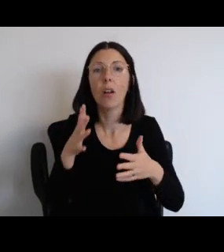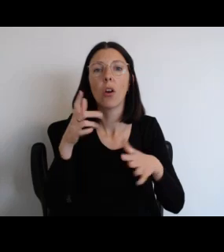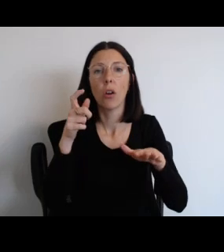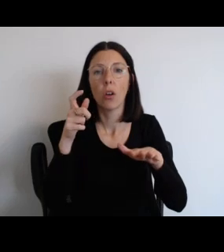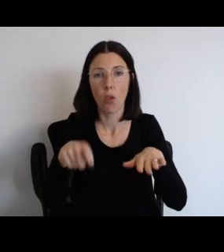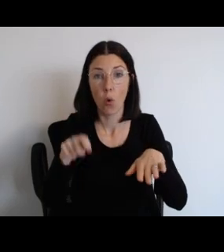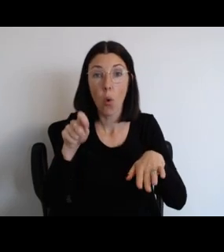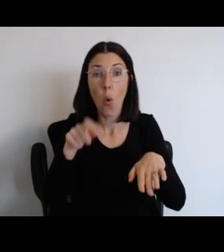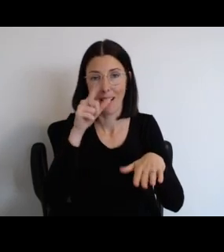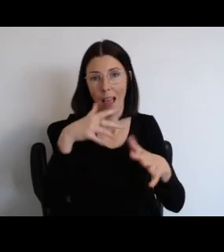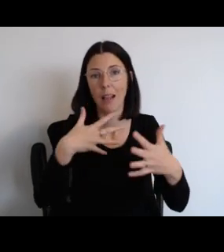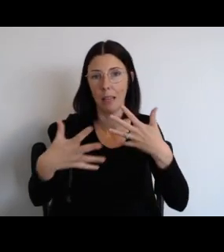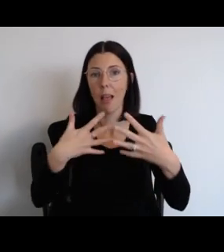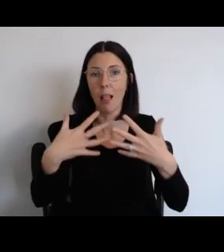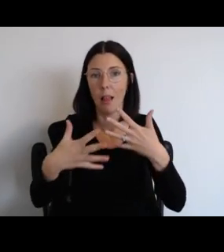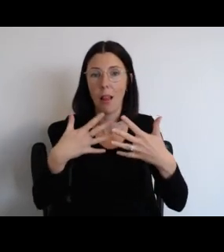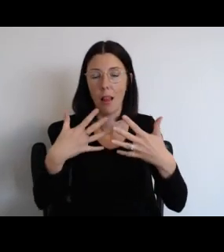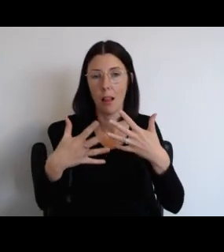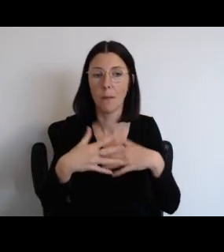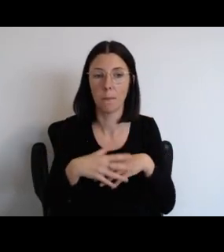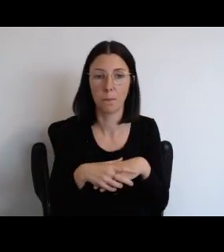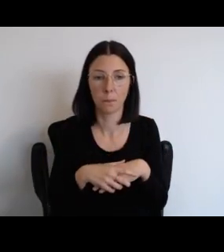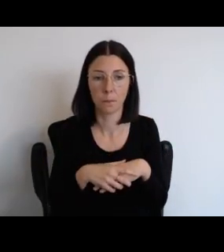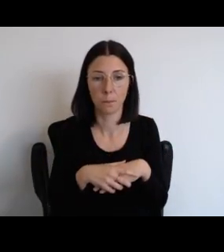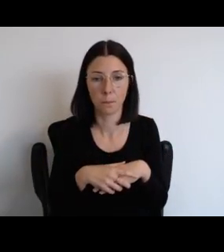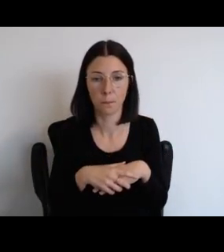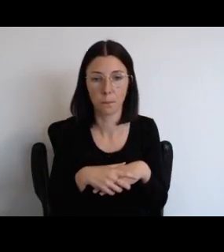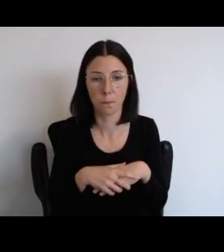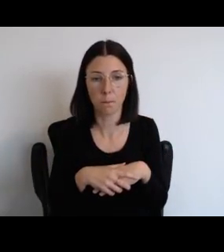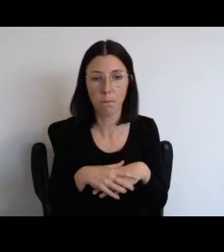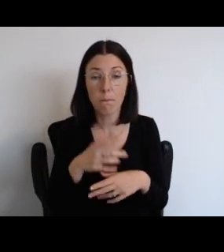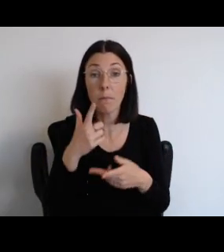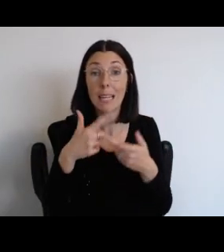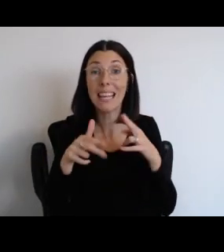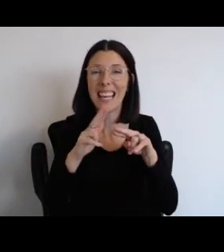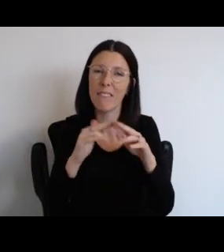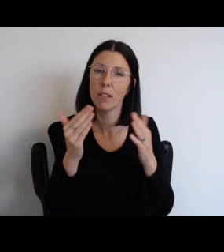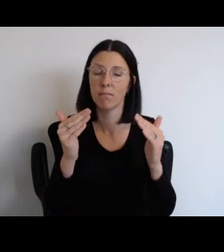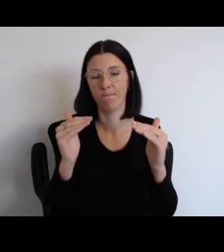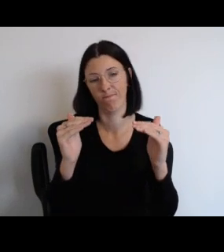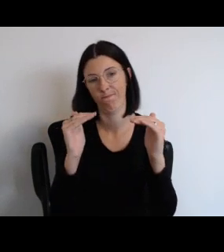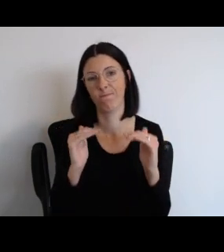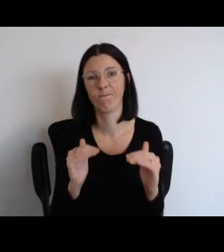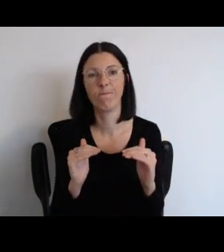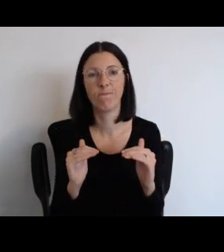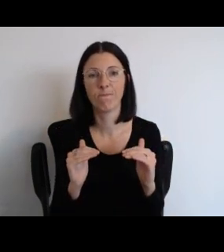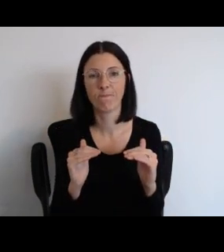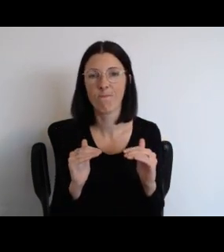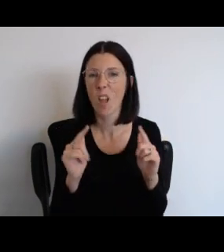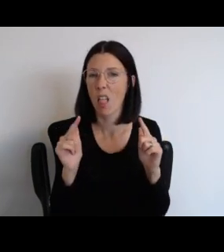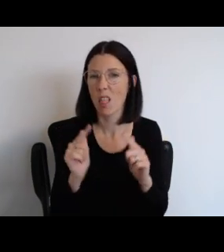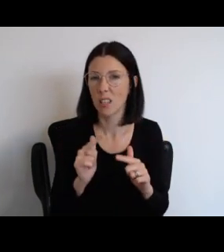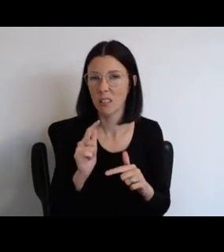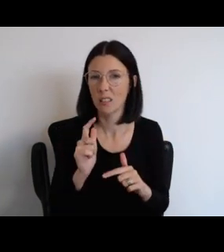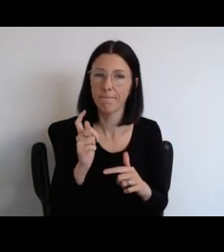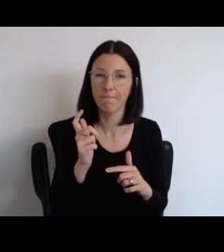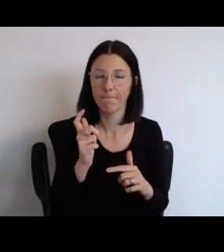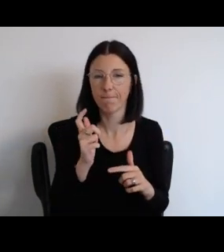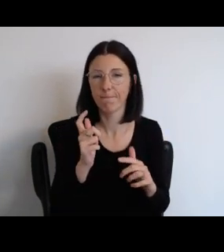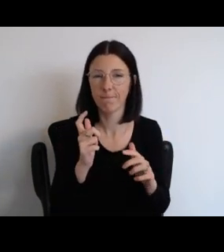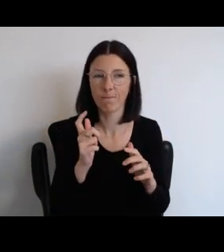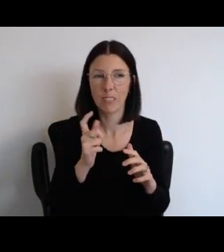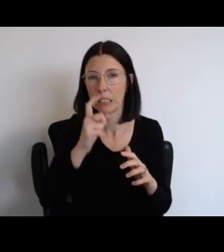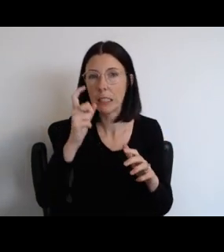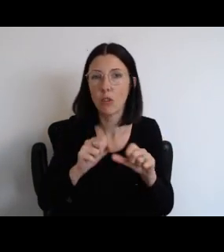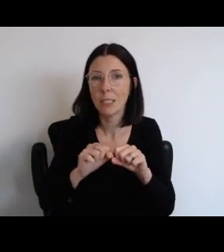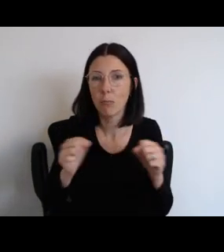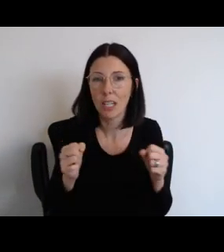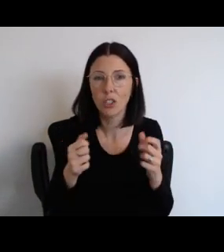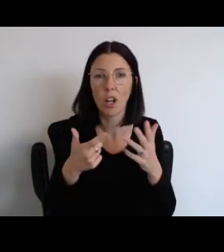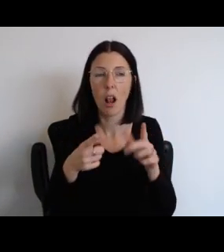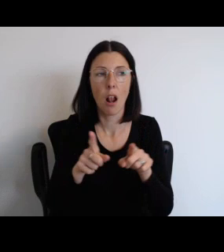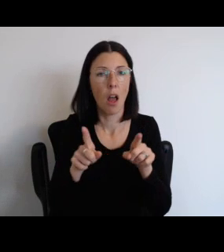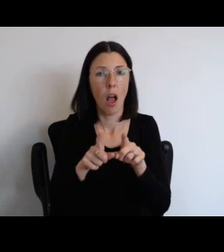imposed so if it's a lower breach so it's a breach that's happened but the court is um not satisfied